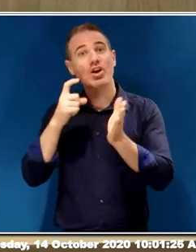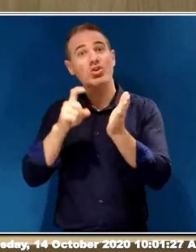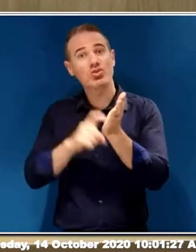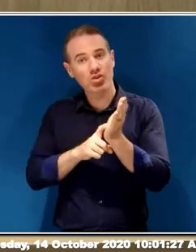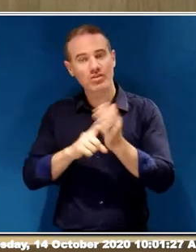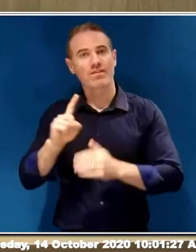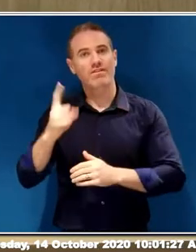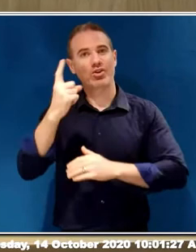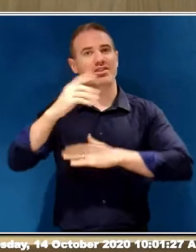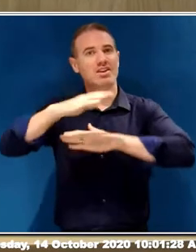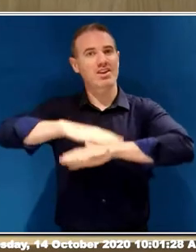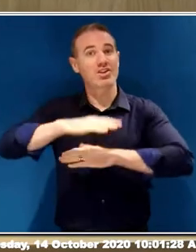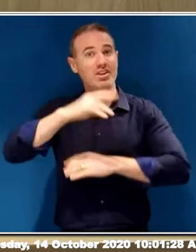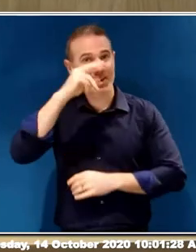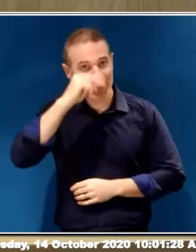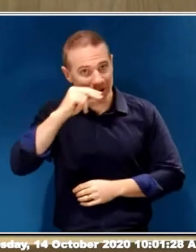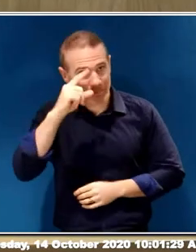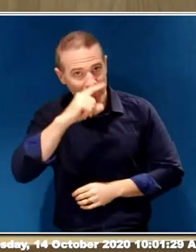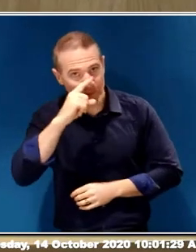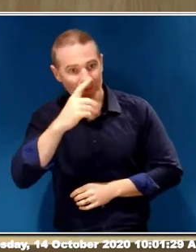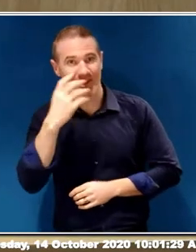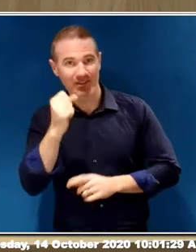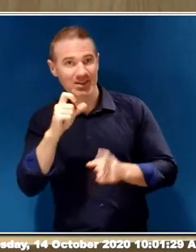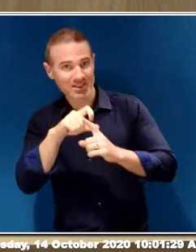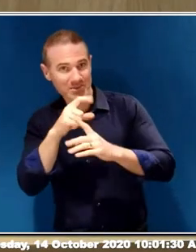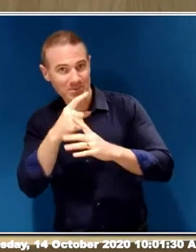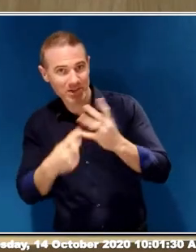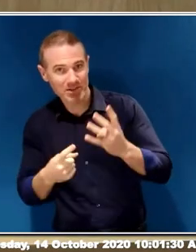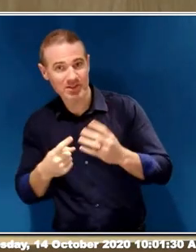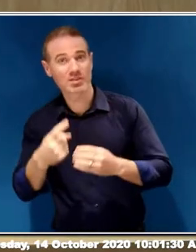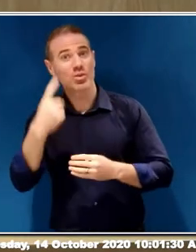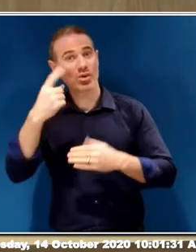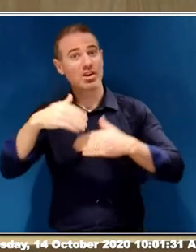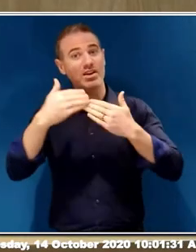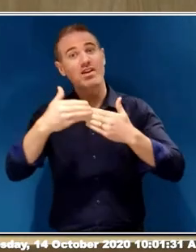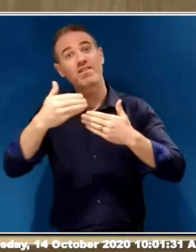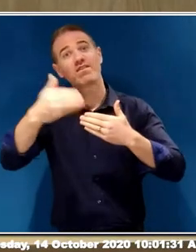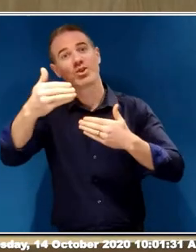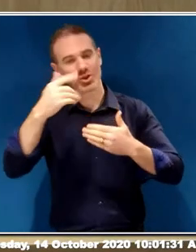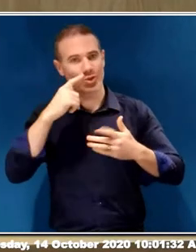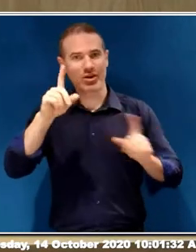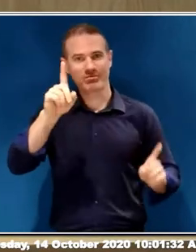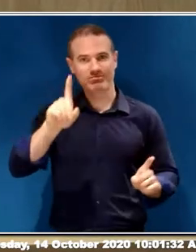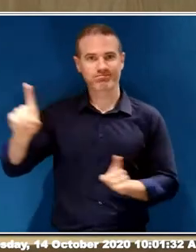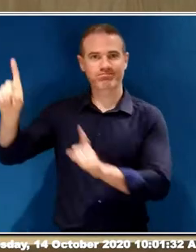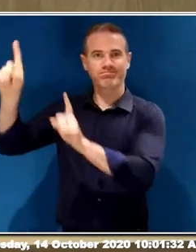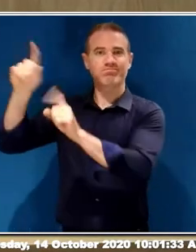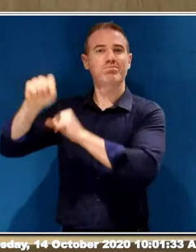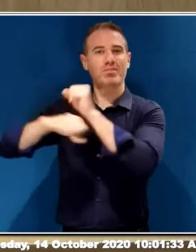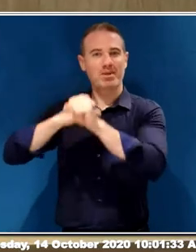who one day will take their place as elders in the future. Thank you. Thank you, Commissioner Mason.